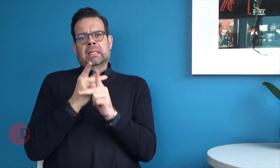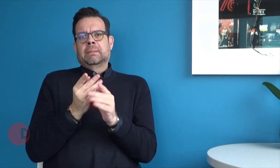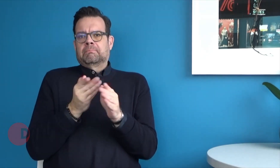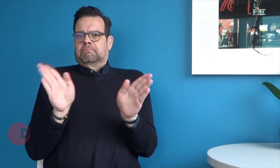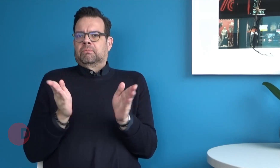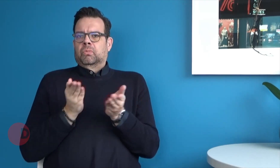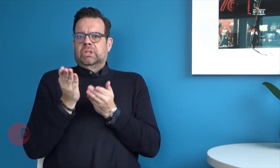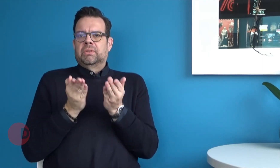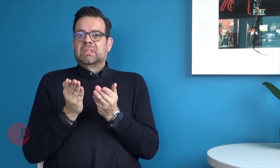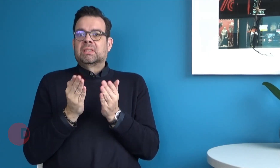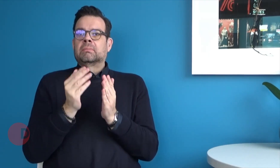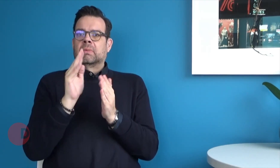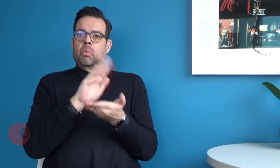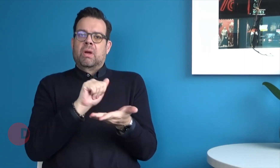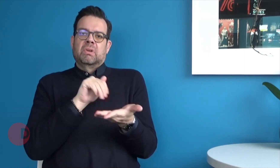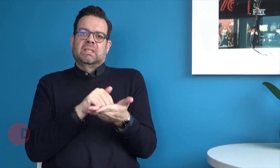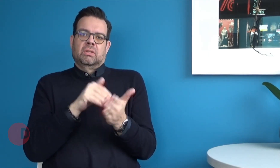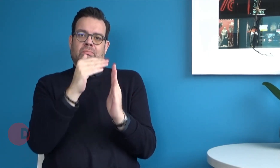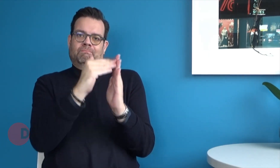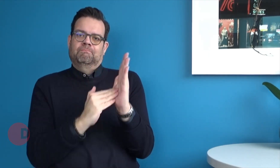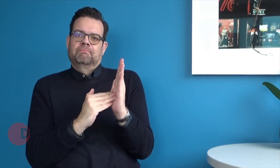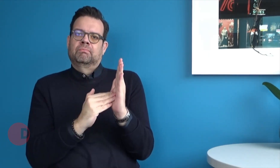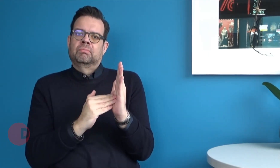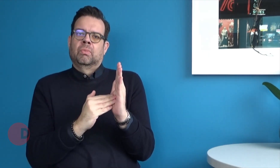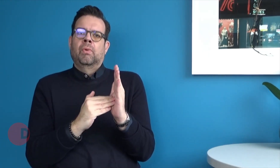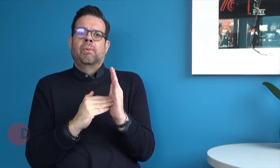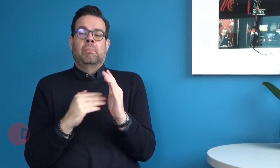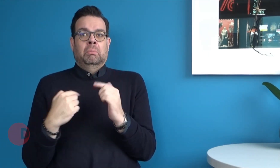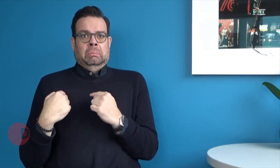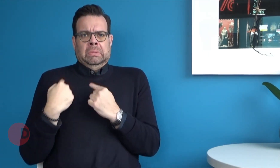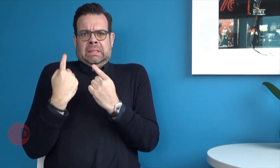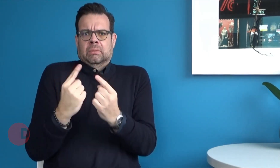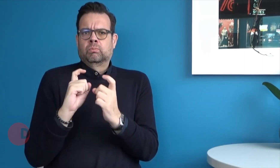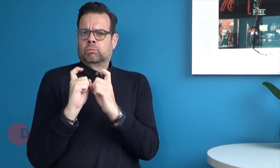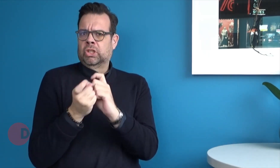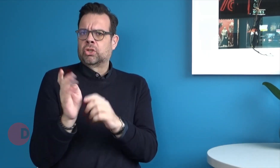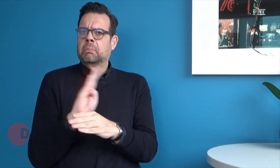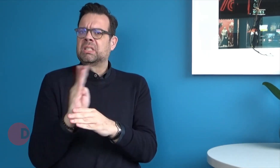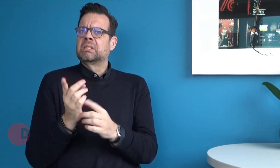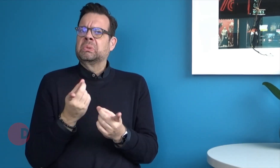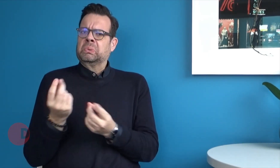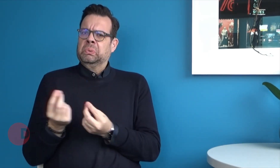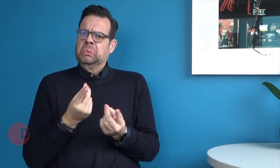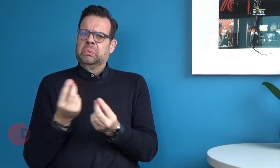the Government listed Wavefront as a required service to the community.